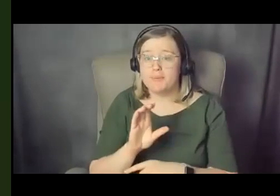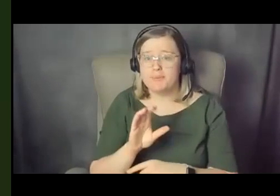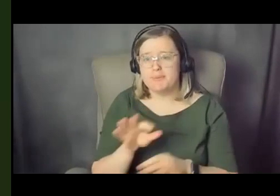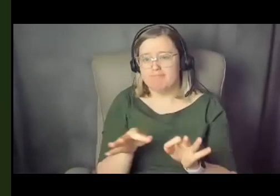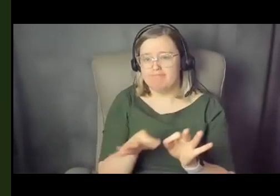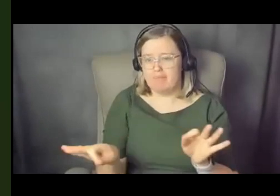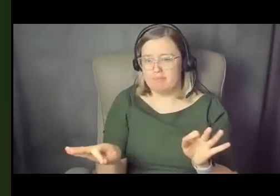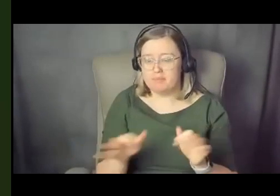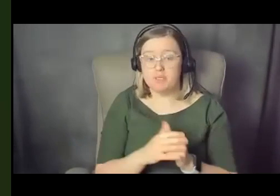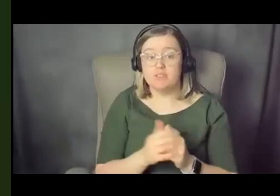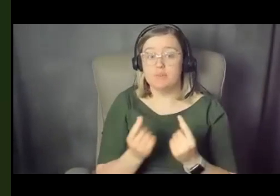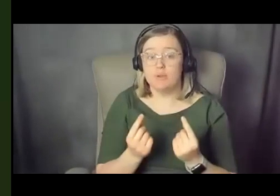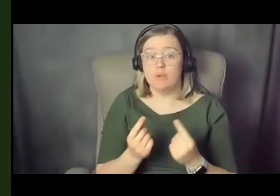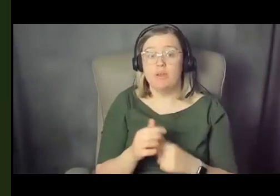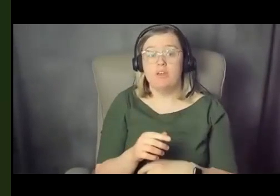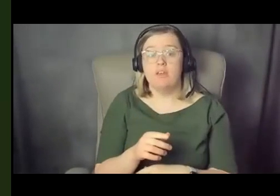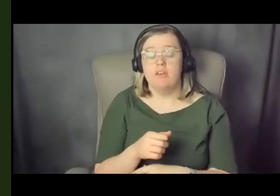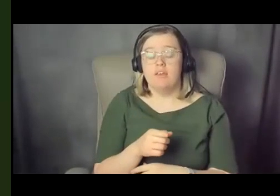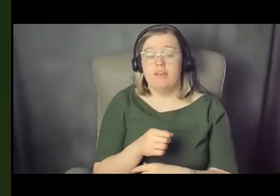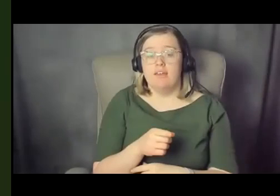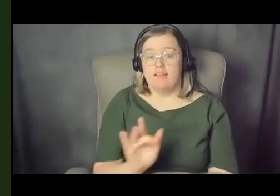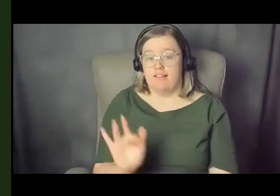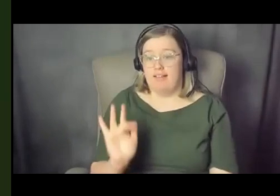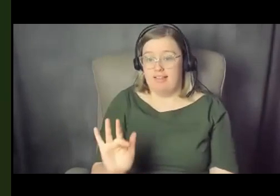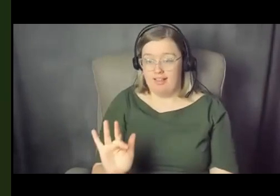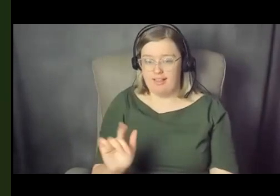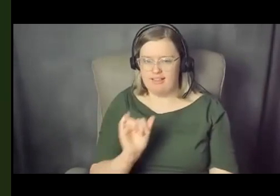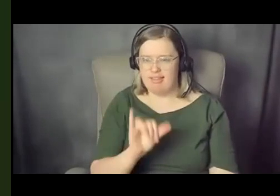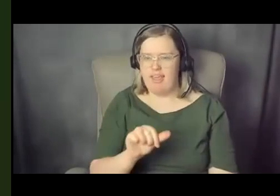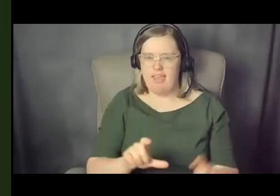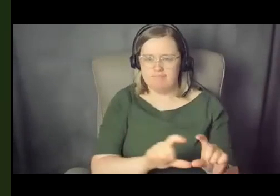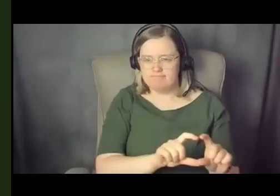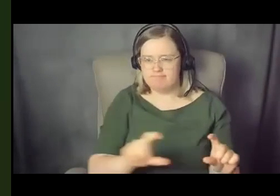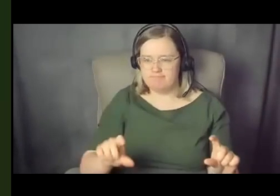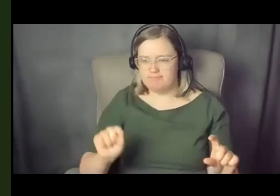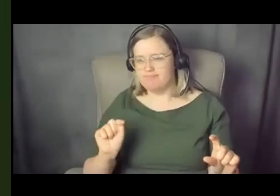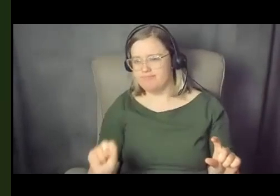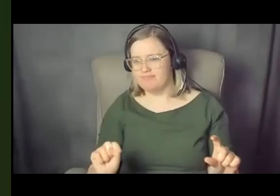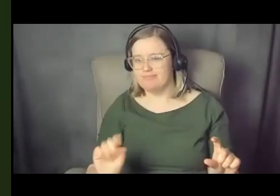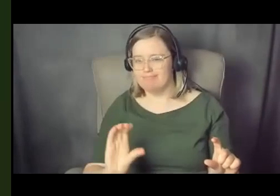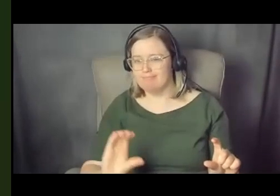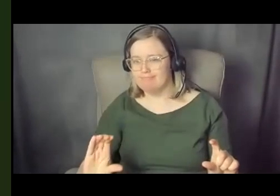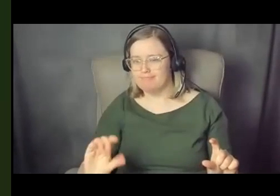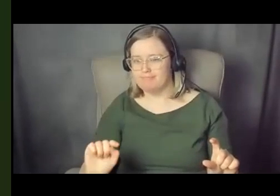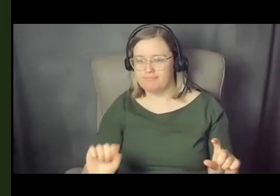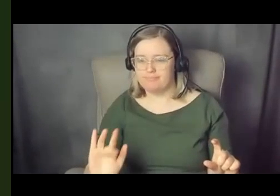you need to do is click on the closed caption icon at the